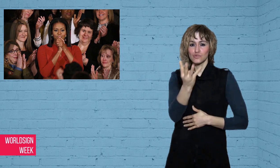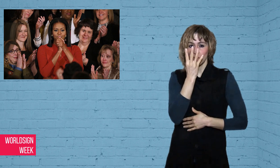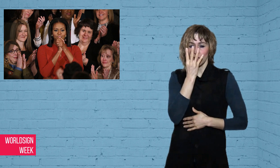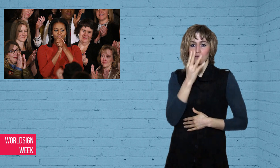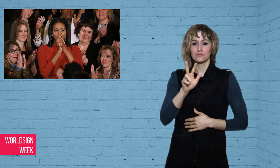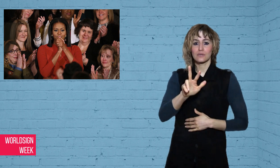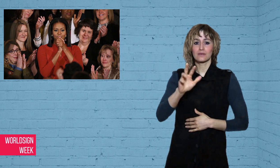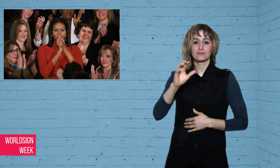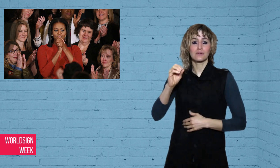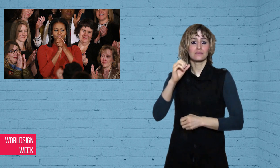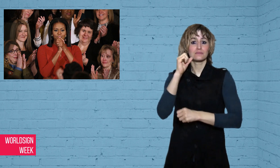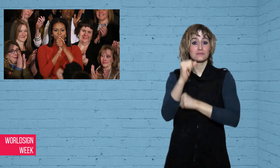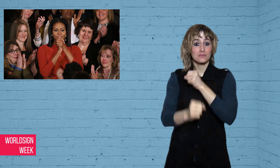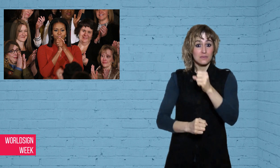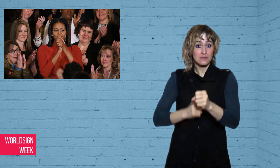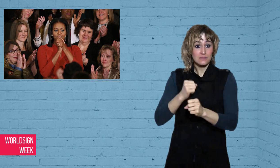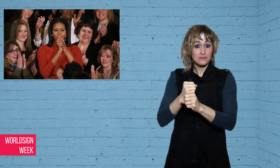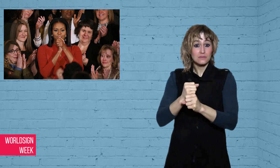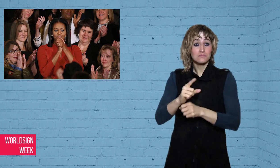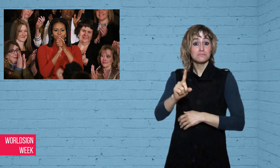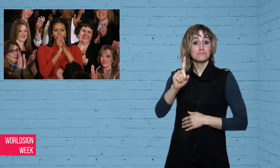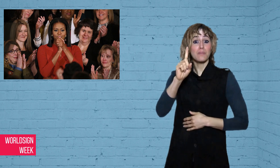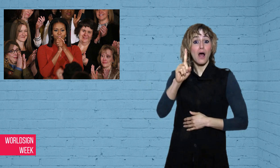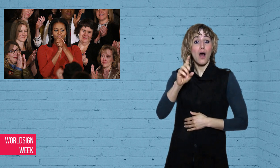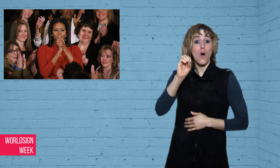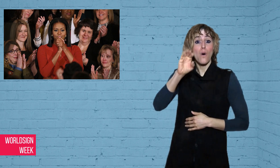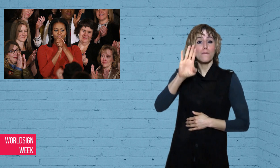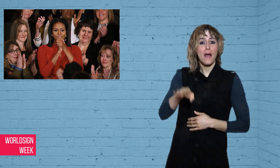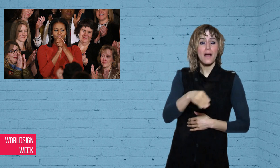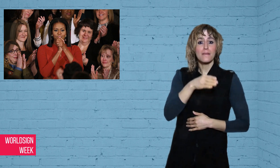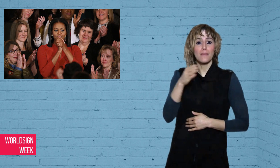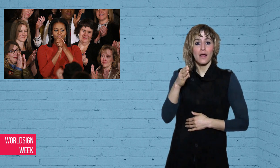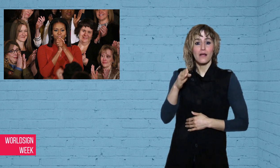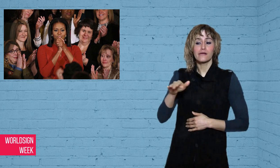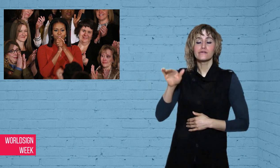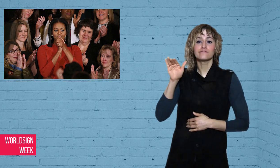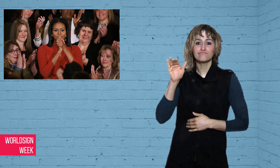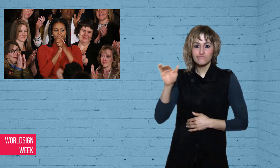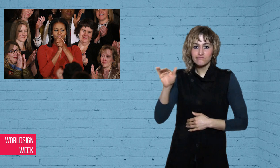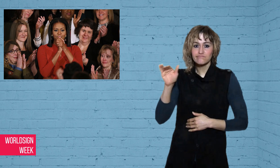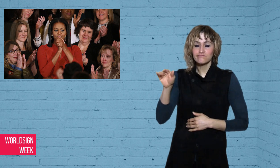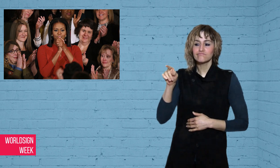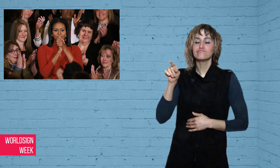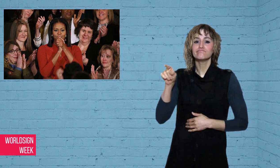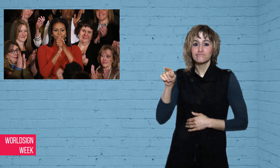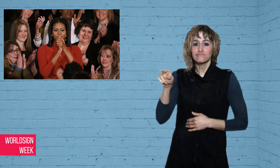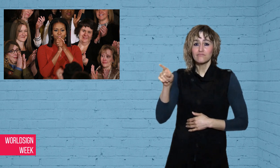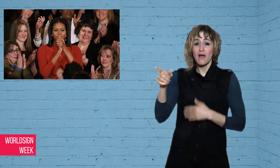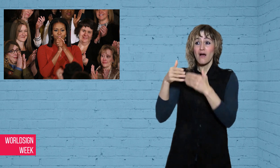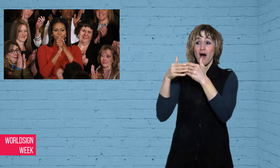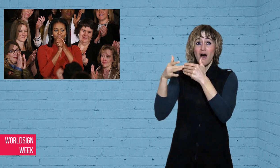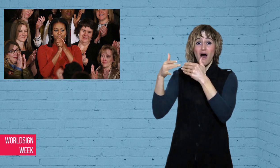Obama has granted more pardons or forgiveness